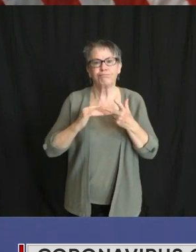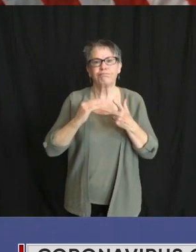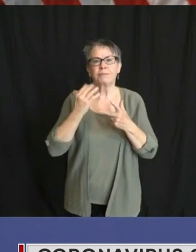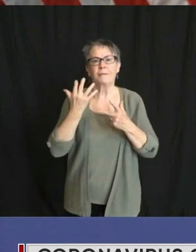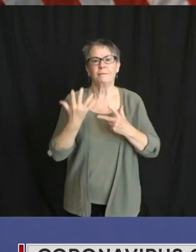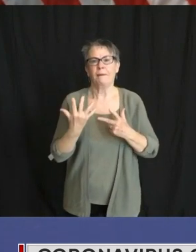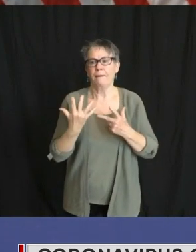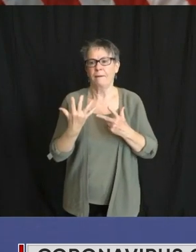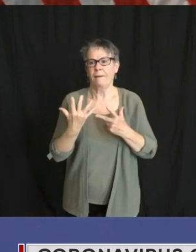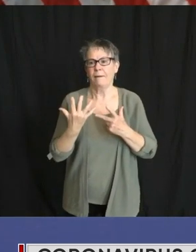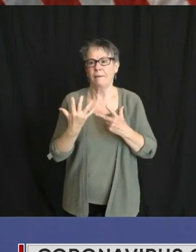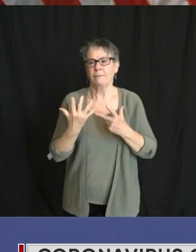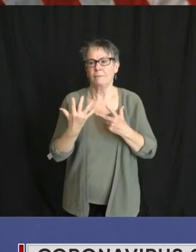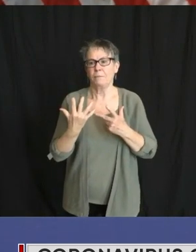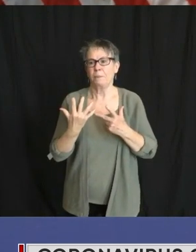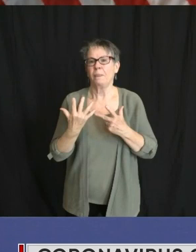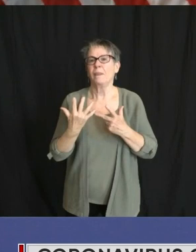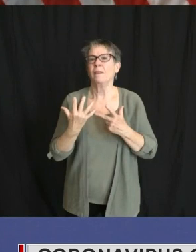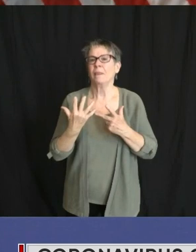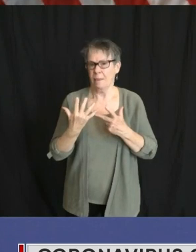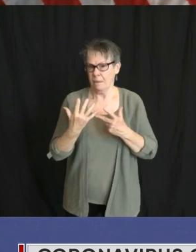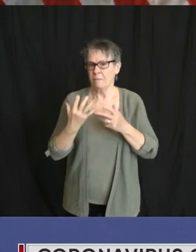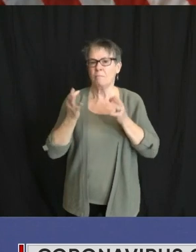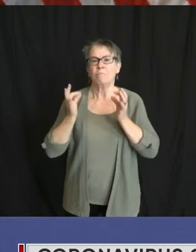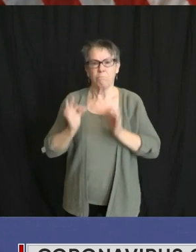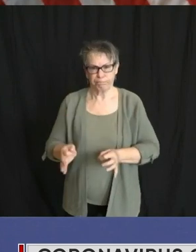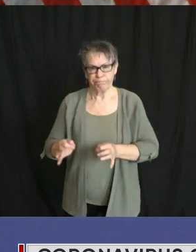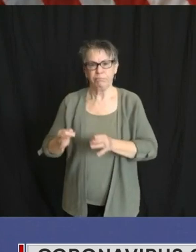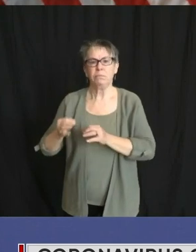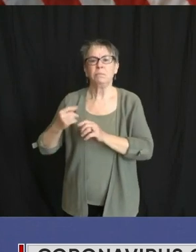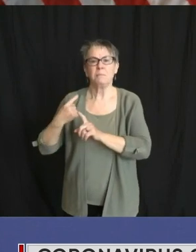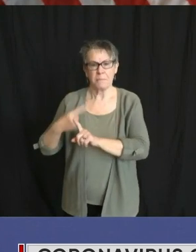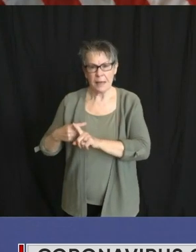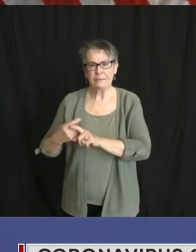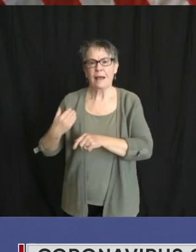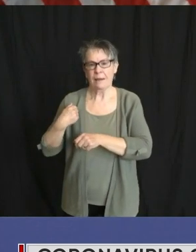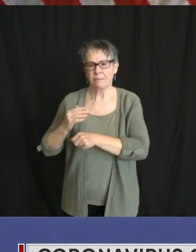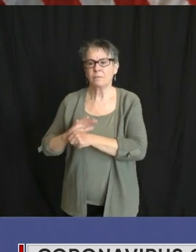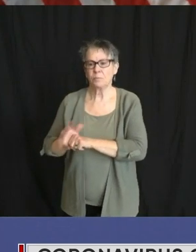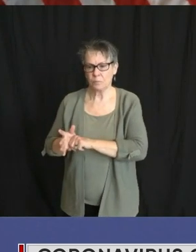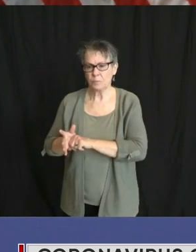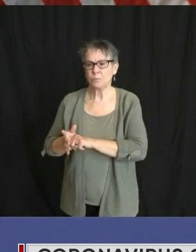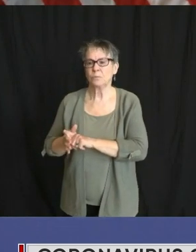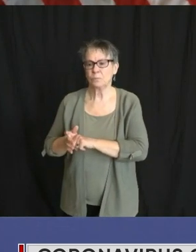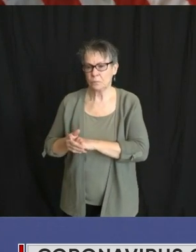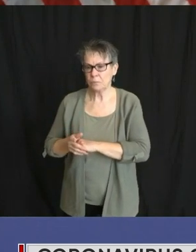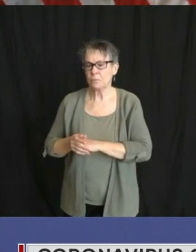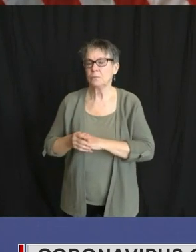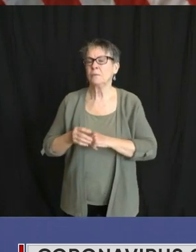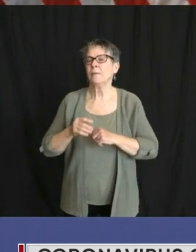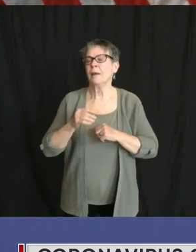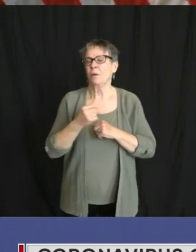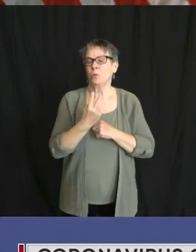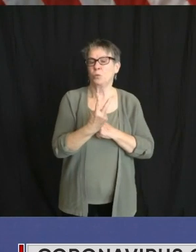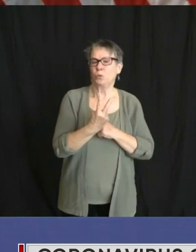THROUGH THE DAILIES BUT WE HAVE